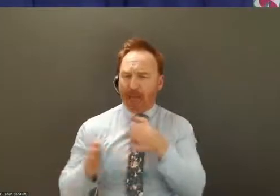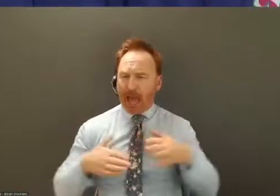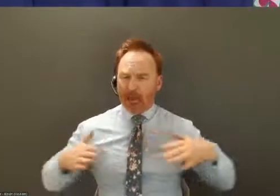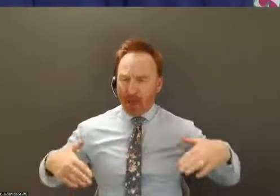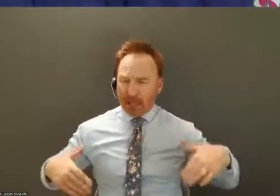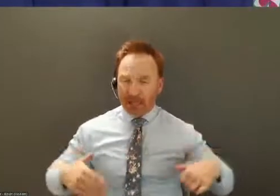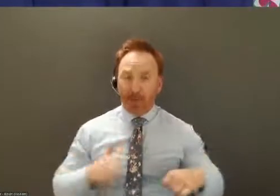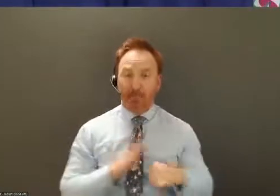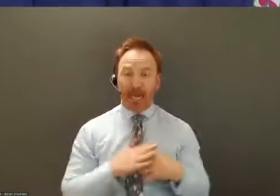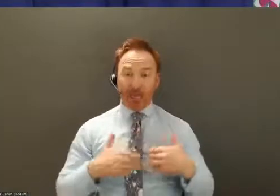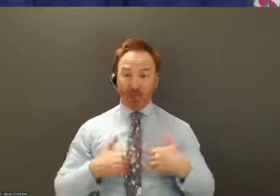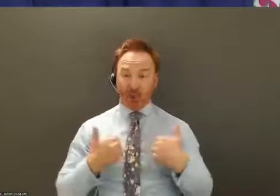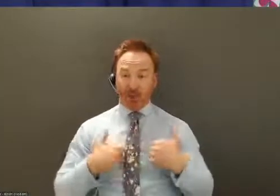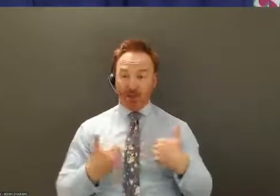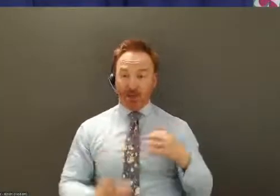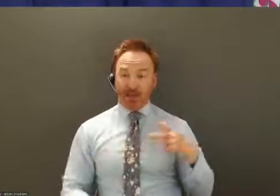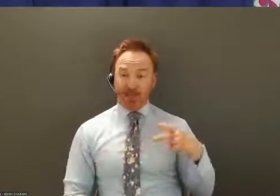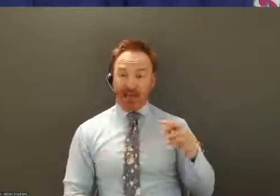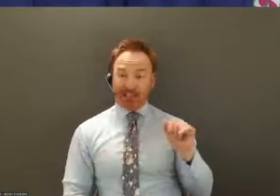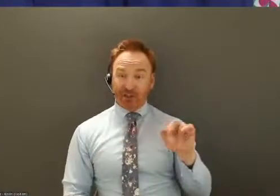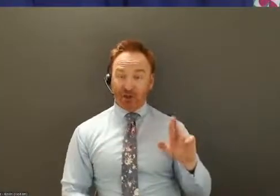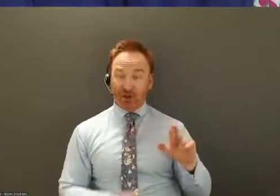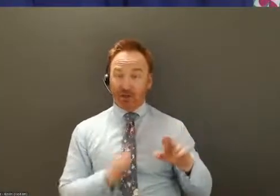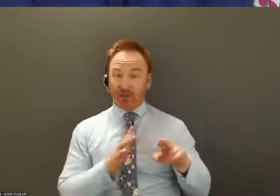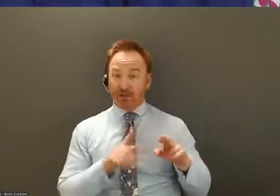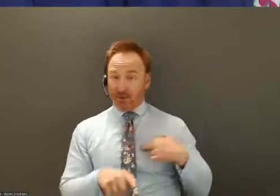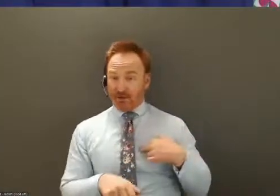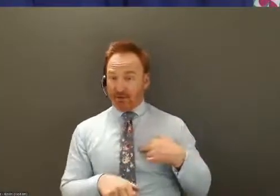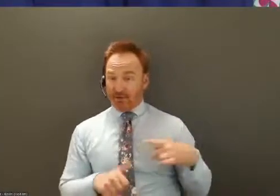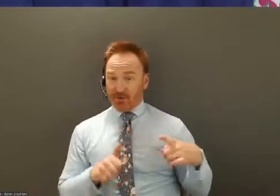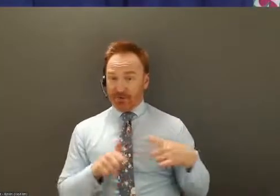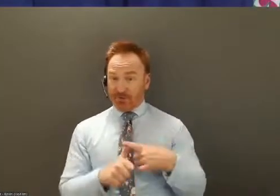do, or how to do self-isolation